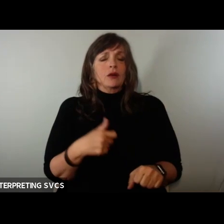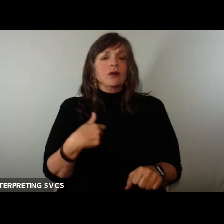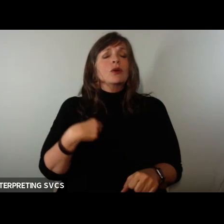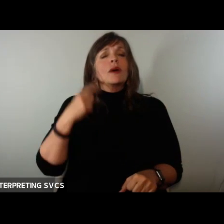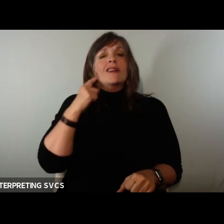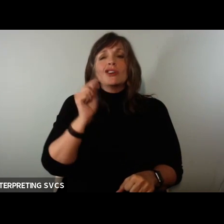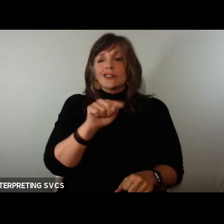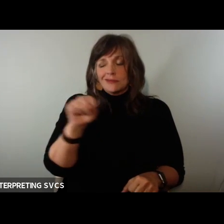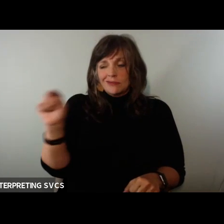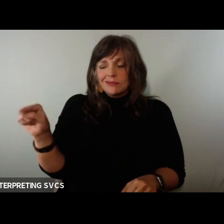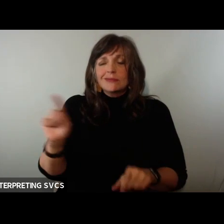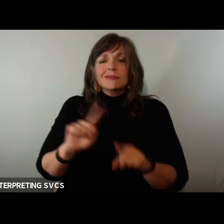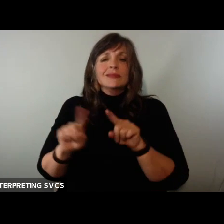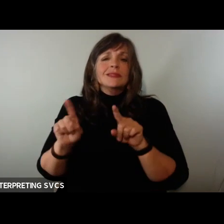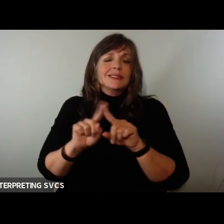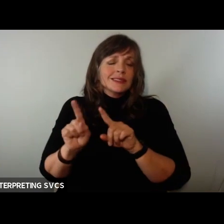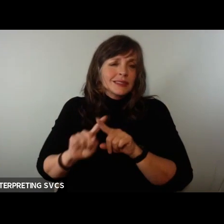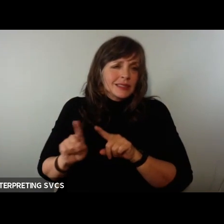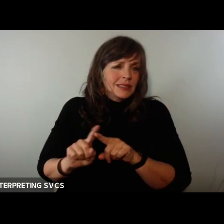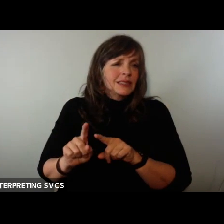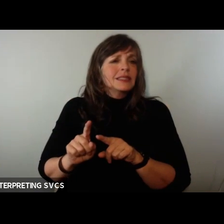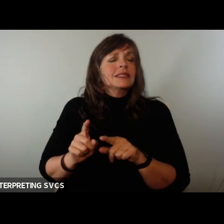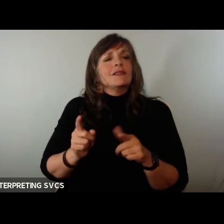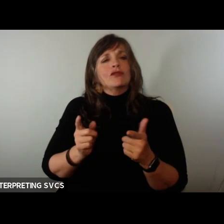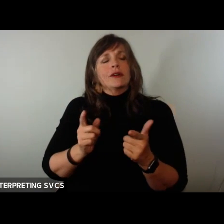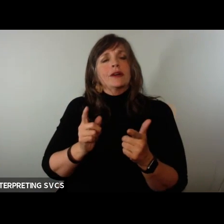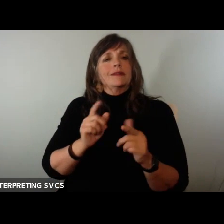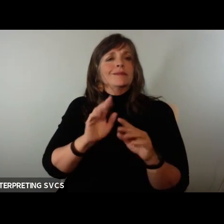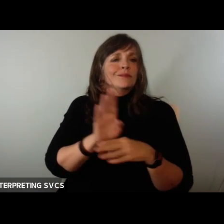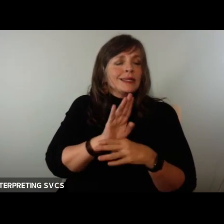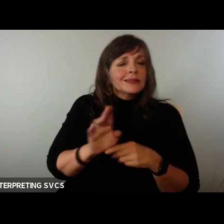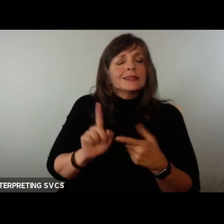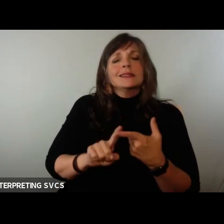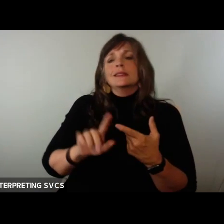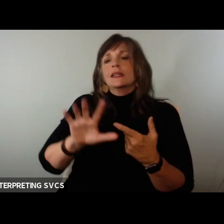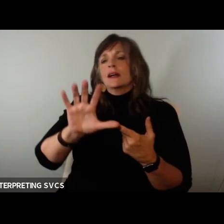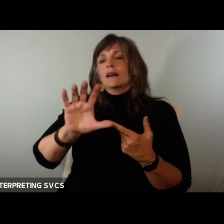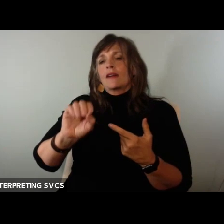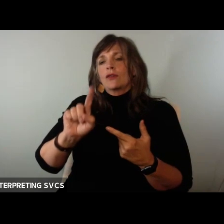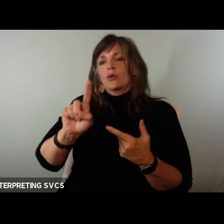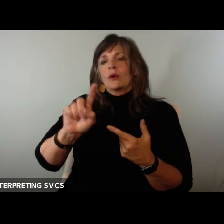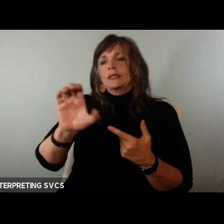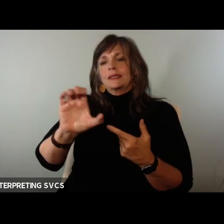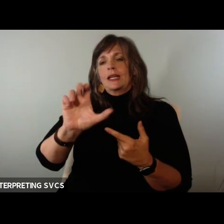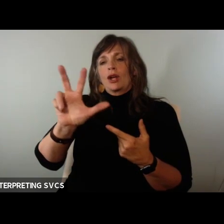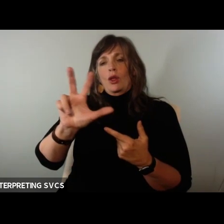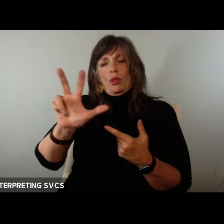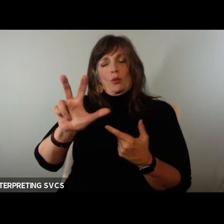and formal 501c3 organizations and we're really grateful for their presence today on the call.